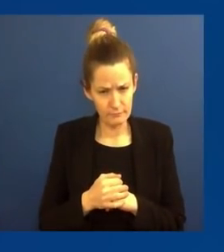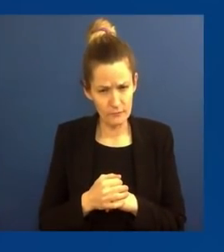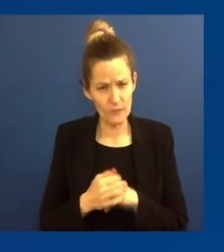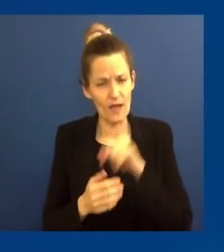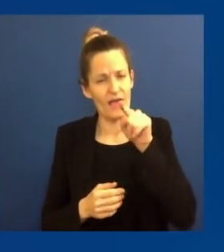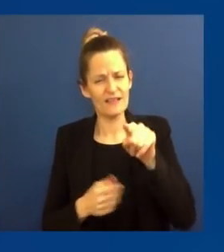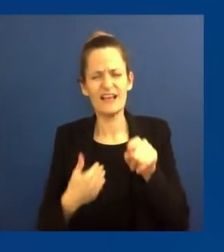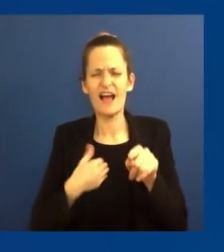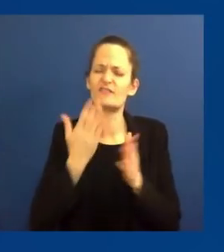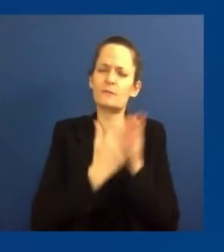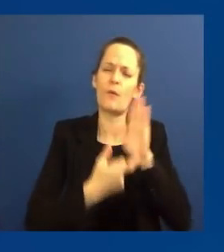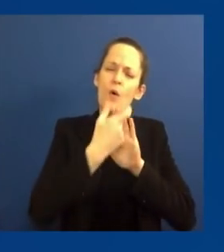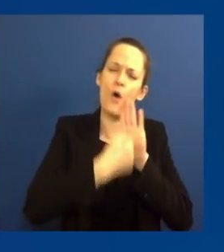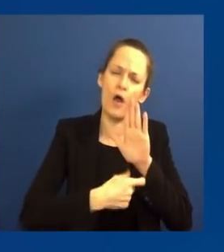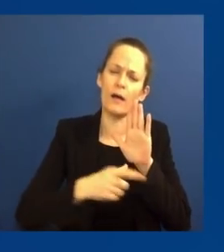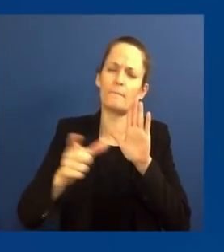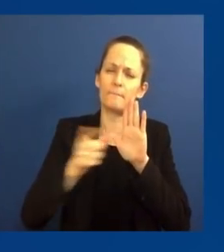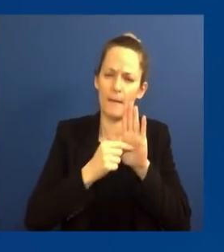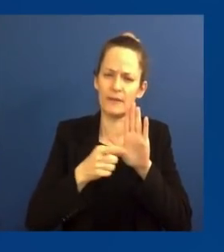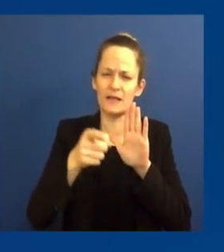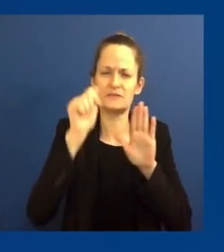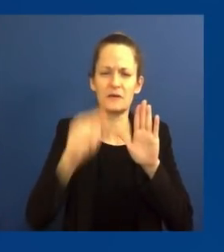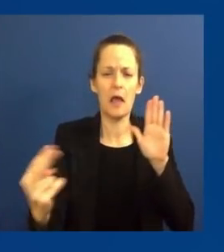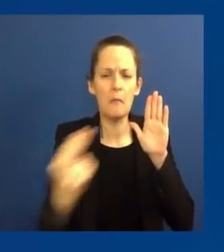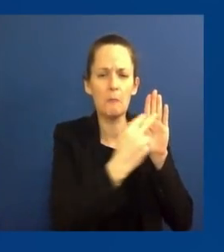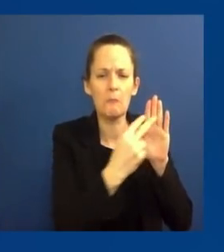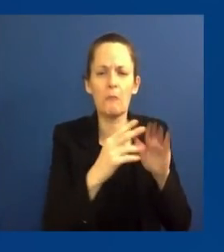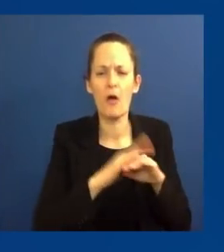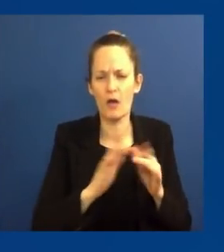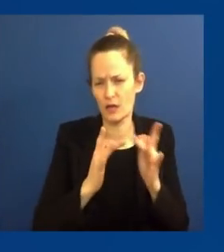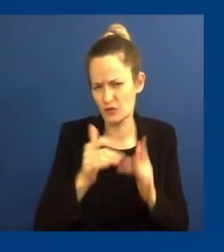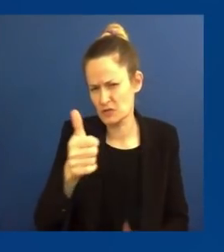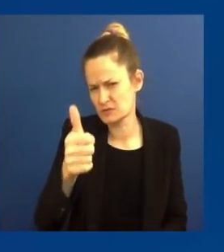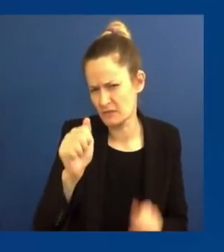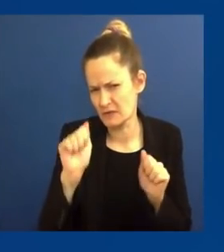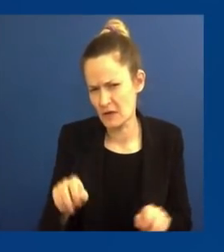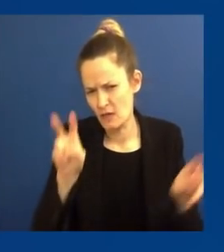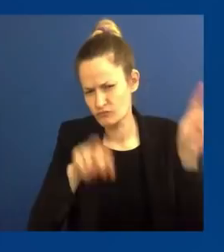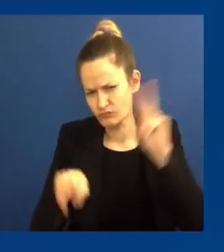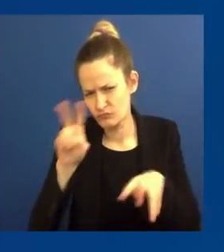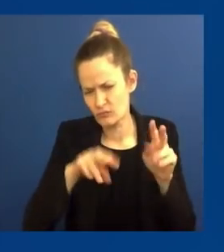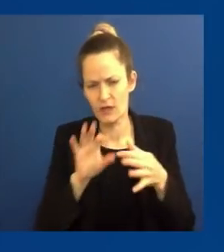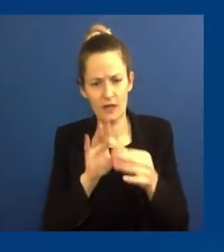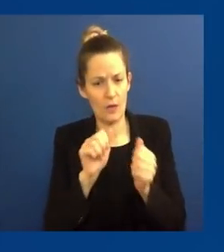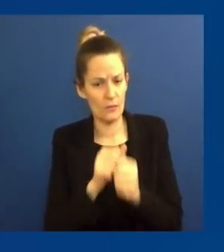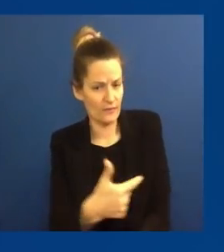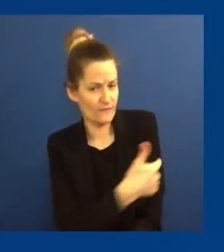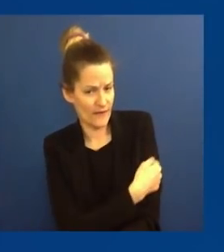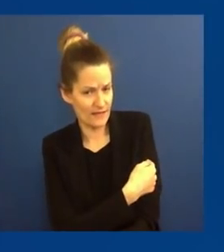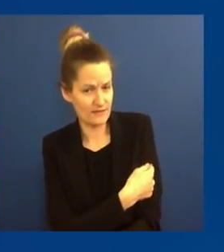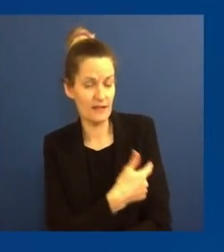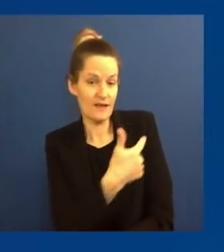that vaccination can induce memory able to cross-react all the variants --